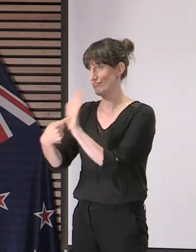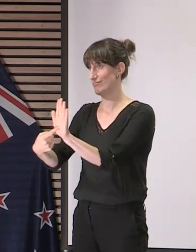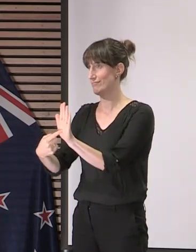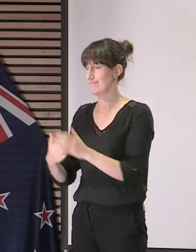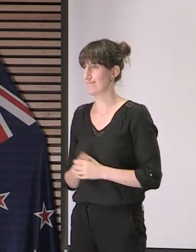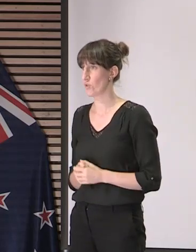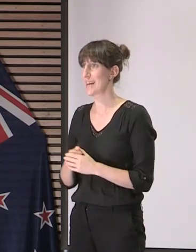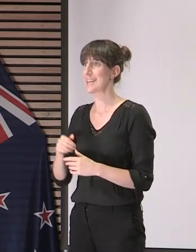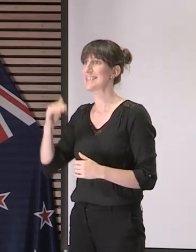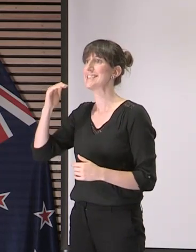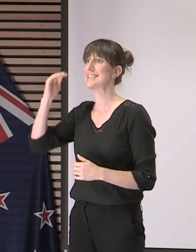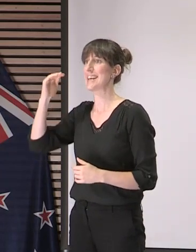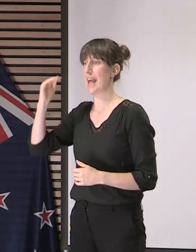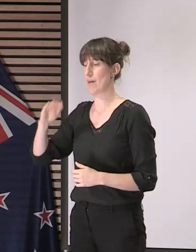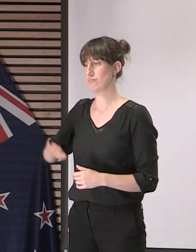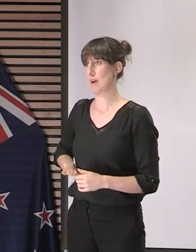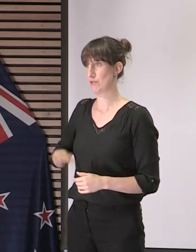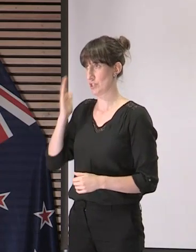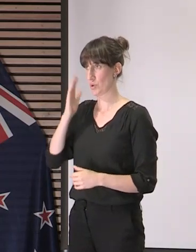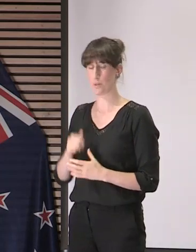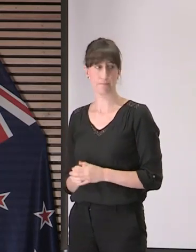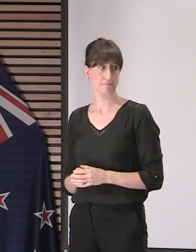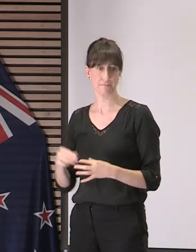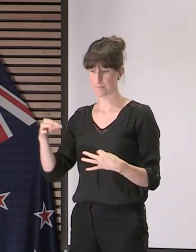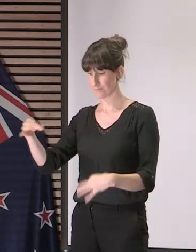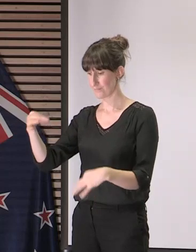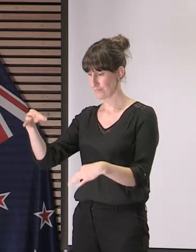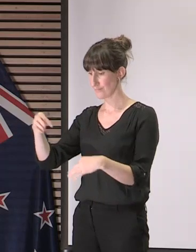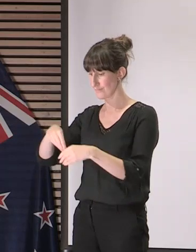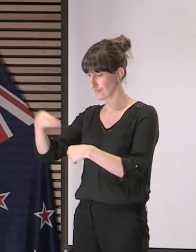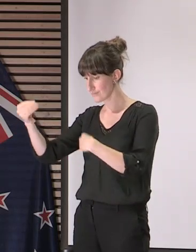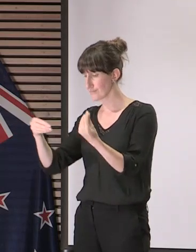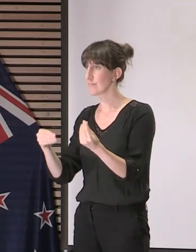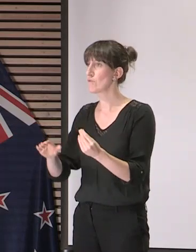There's the sort of material you may get if you're getting